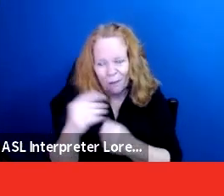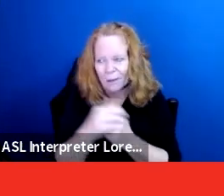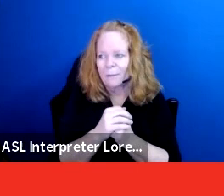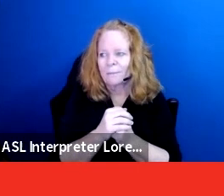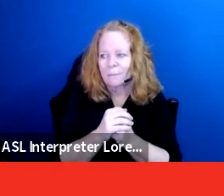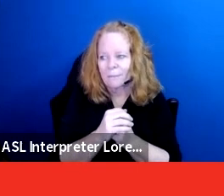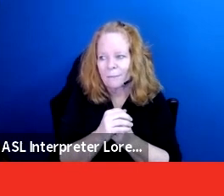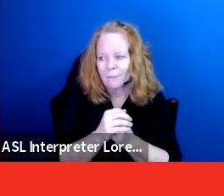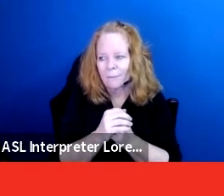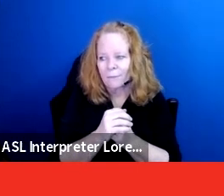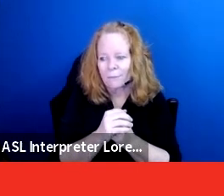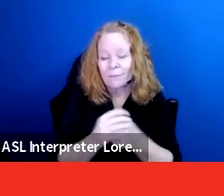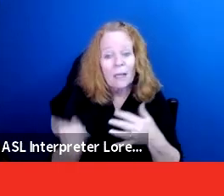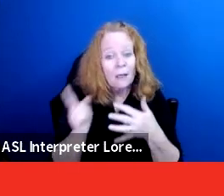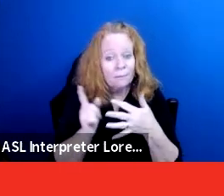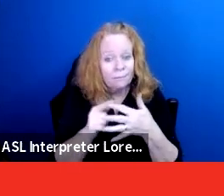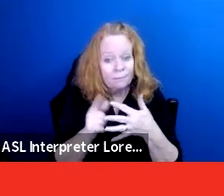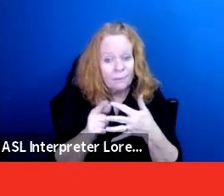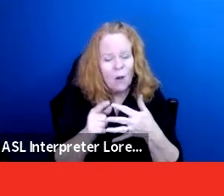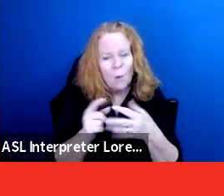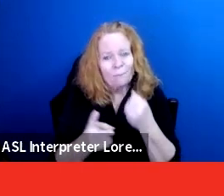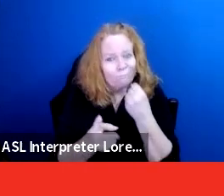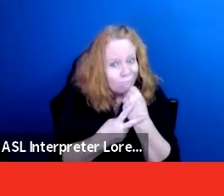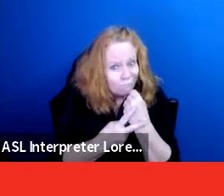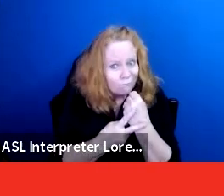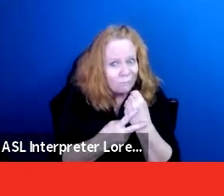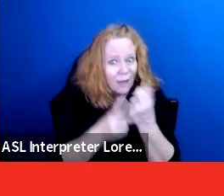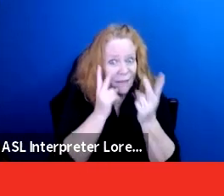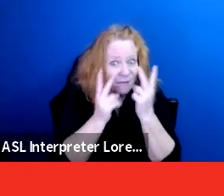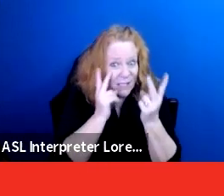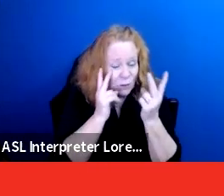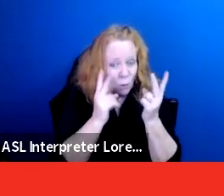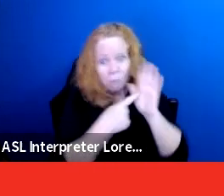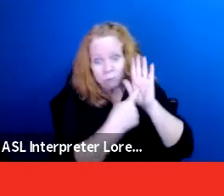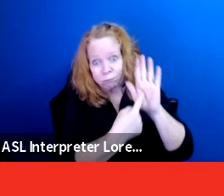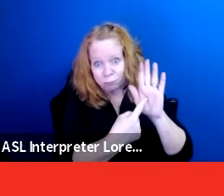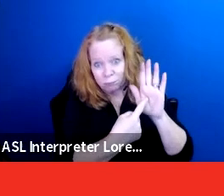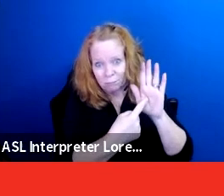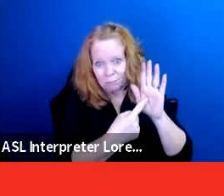to preserve the current visual presentation because it does work very well for a lot of